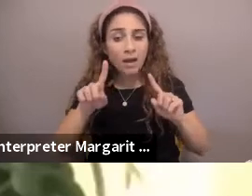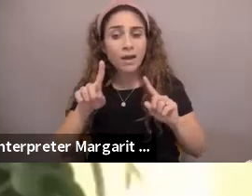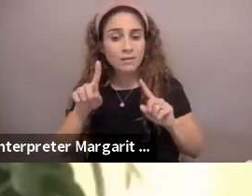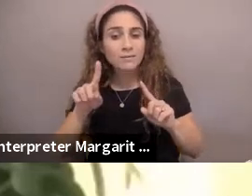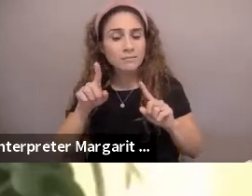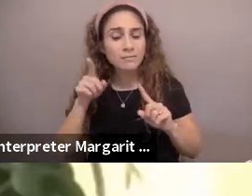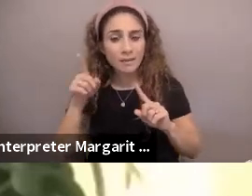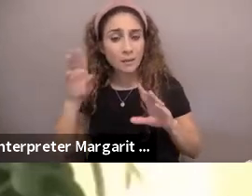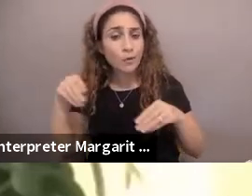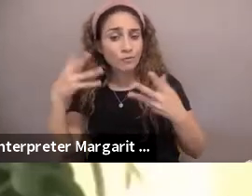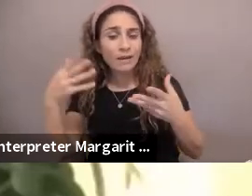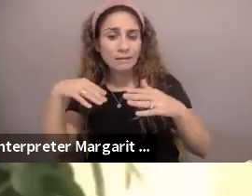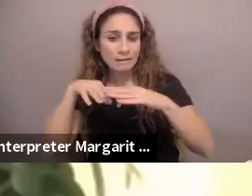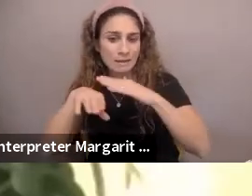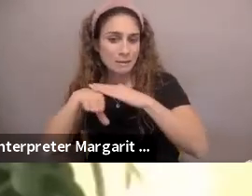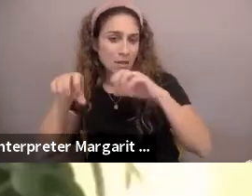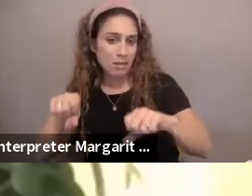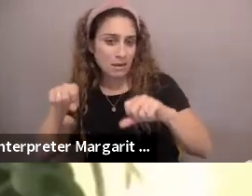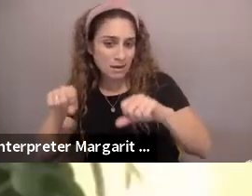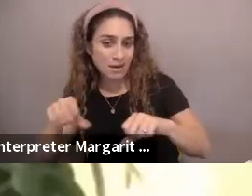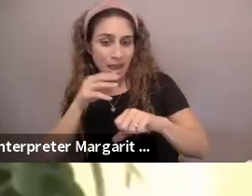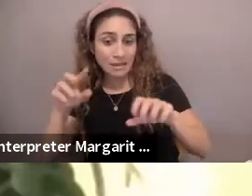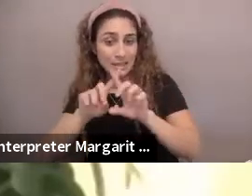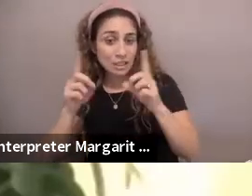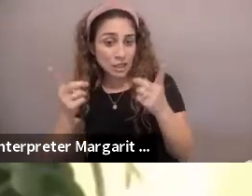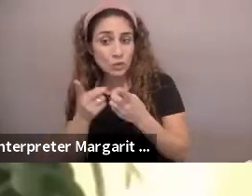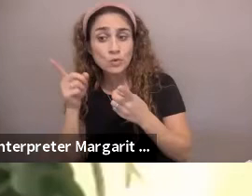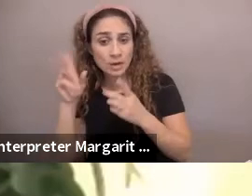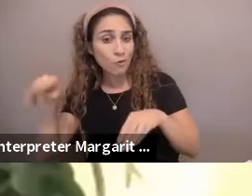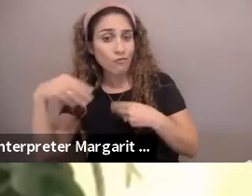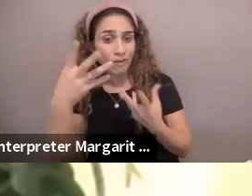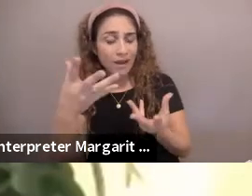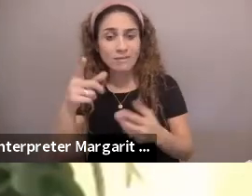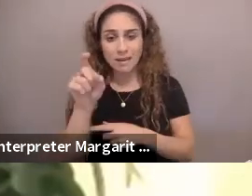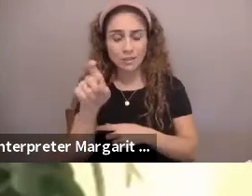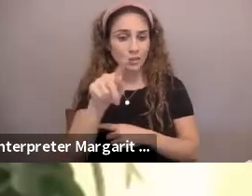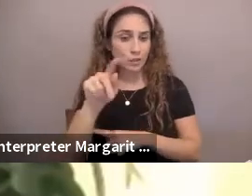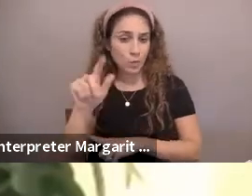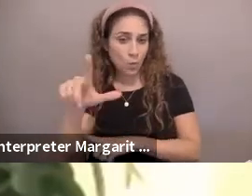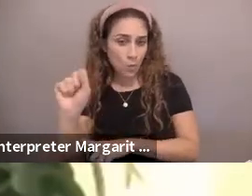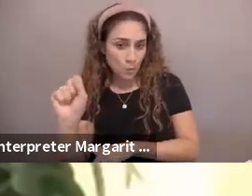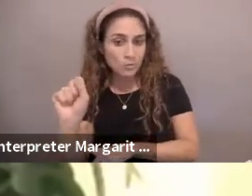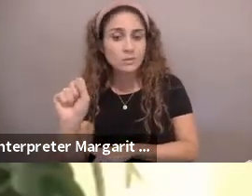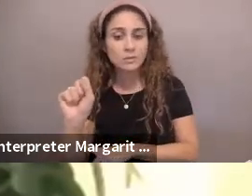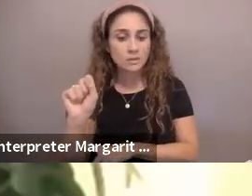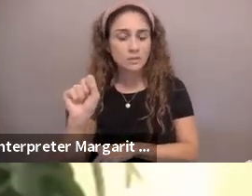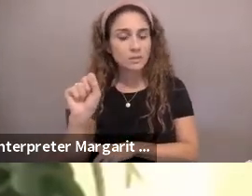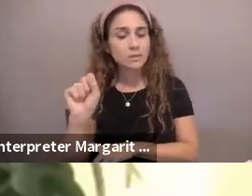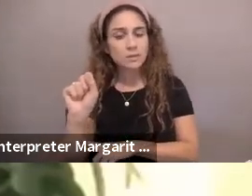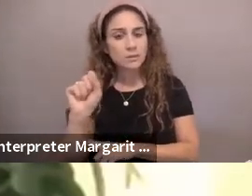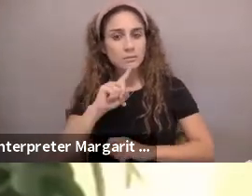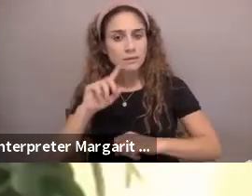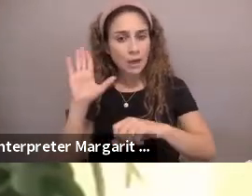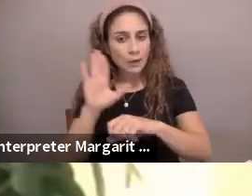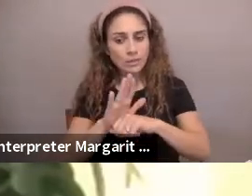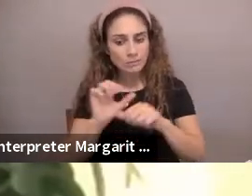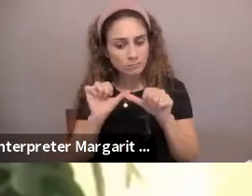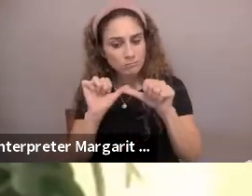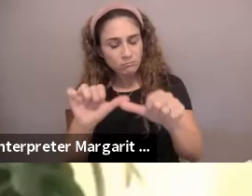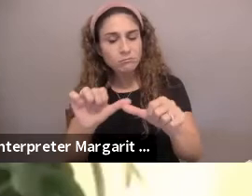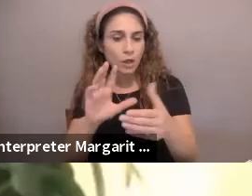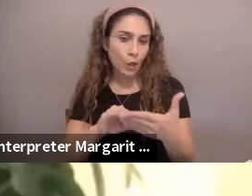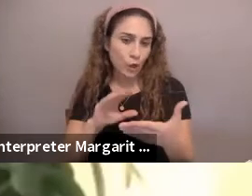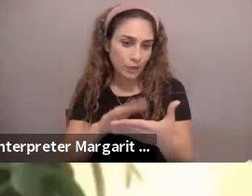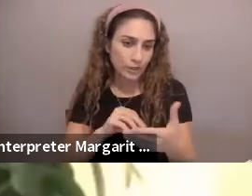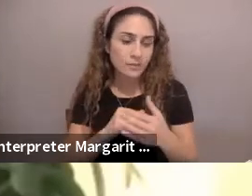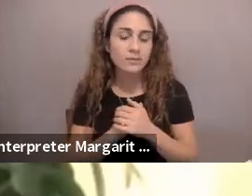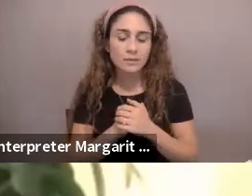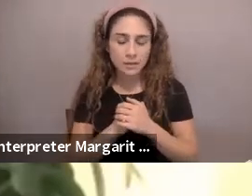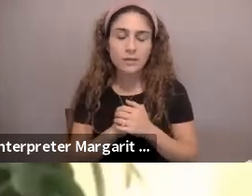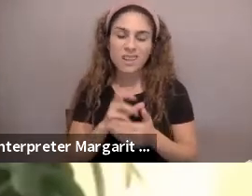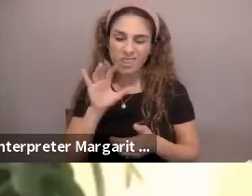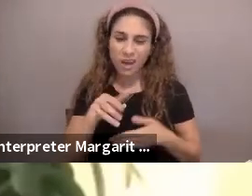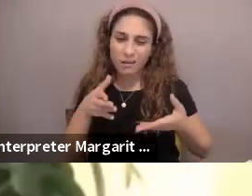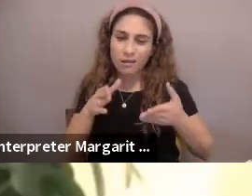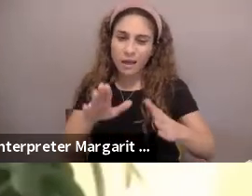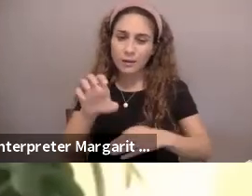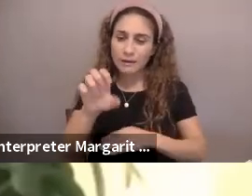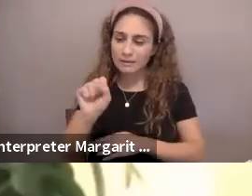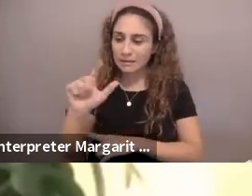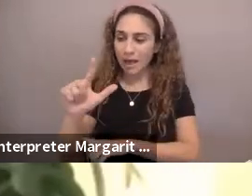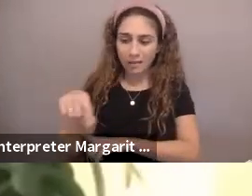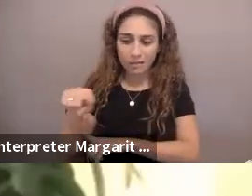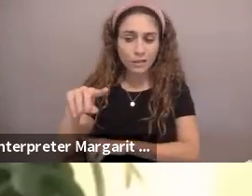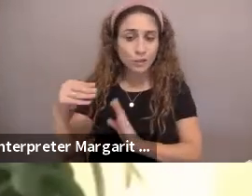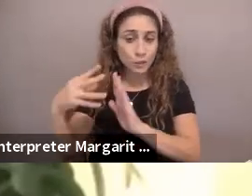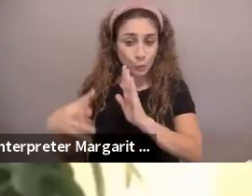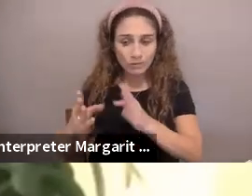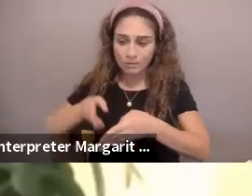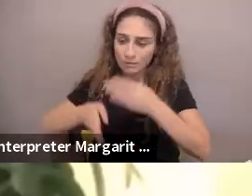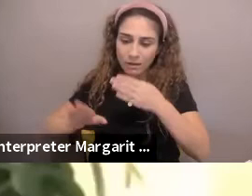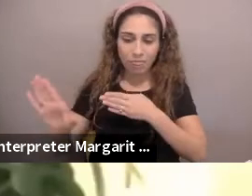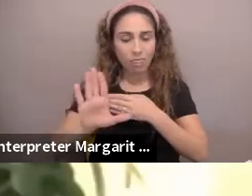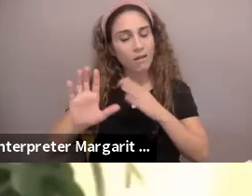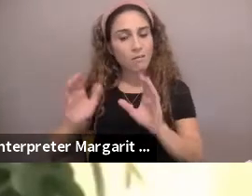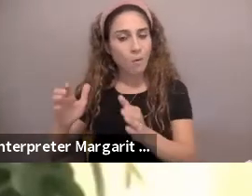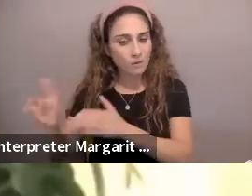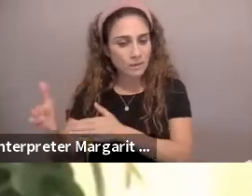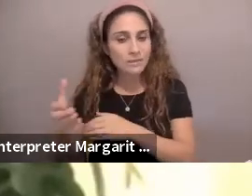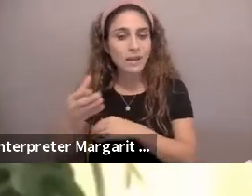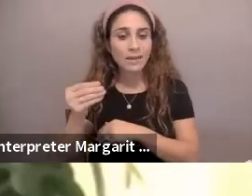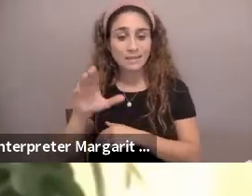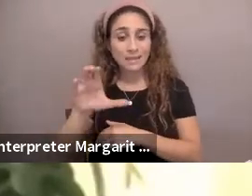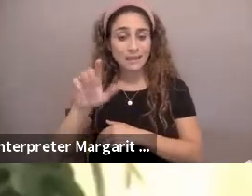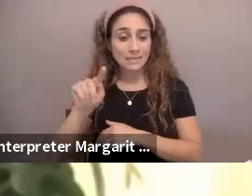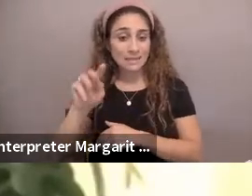And the district provide the necessary technological tools to anti they continually of the learnings, which allow the ESL students to complete their courses and the CTS students to end the certifications.